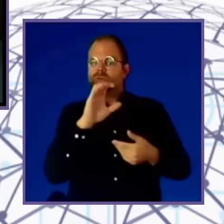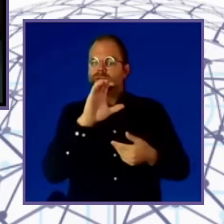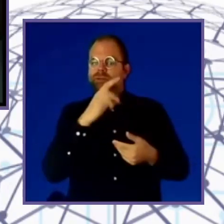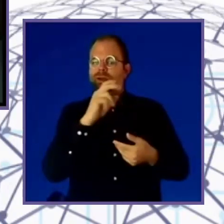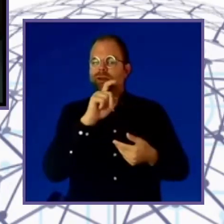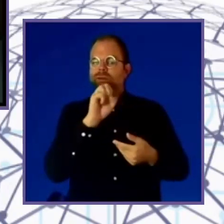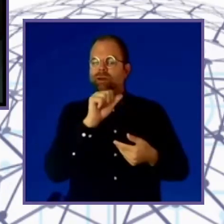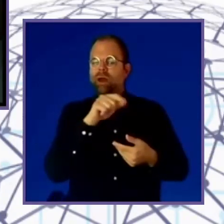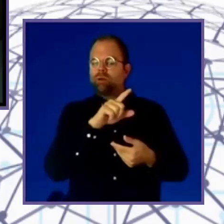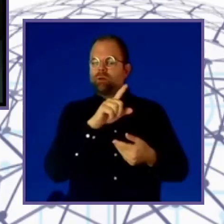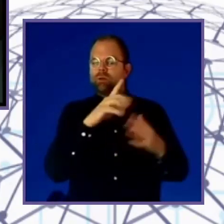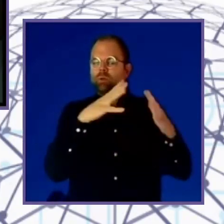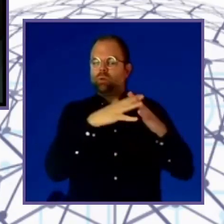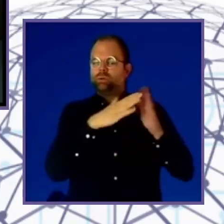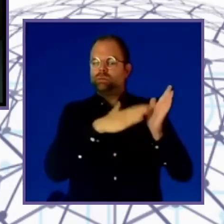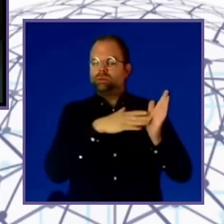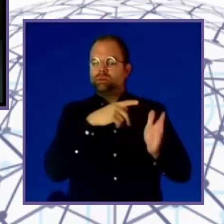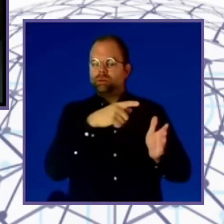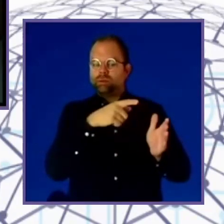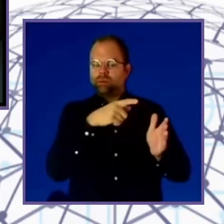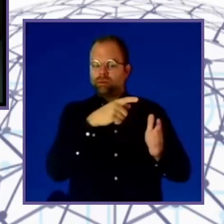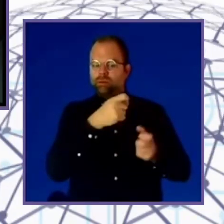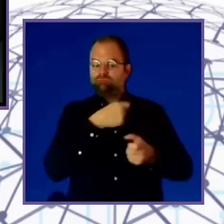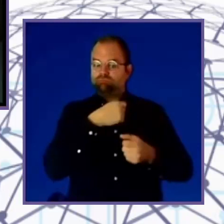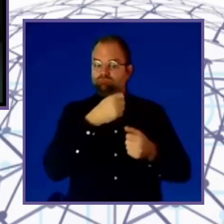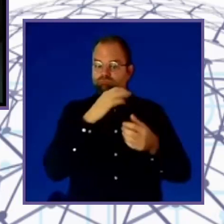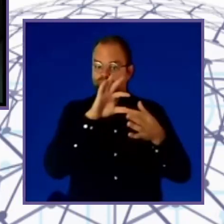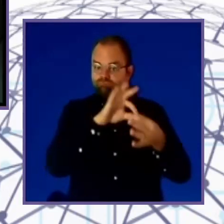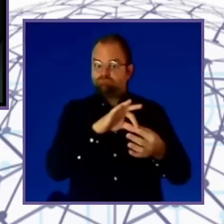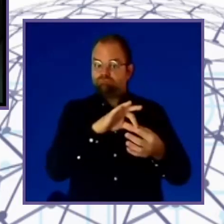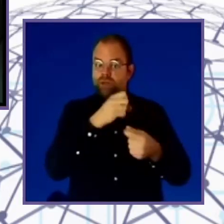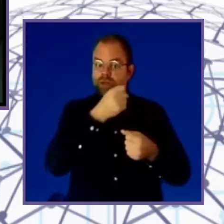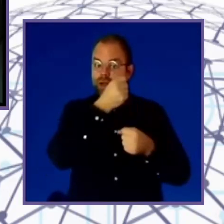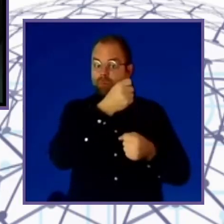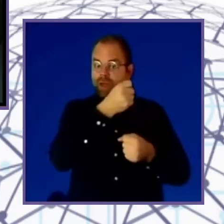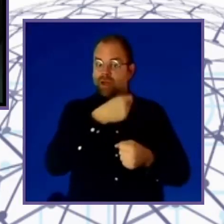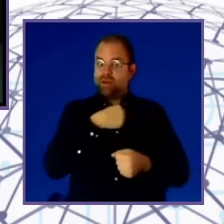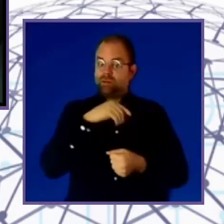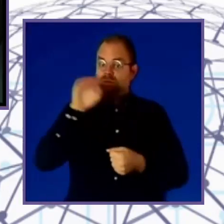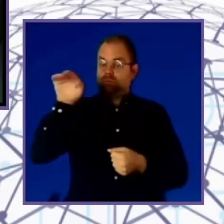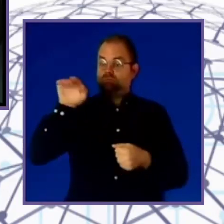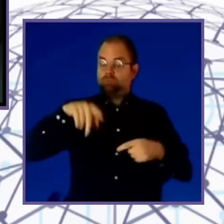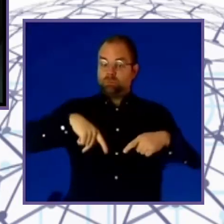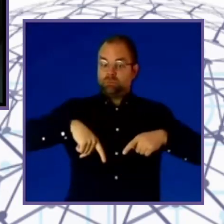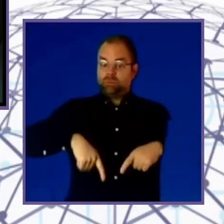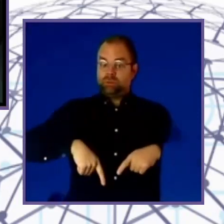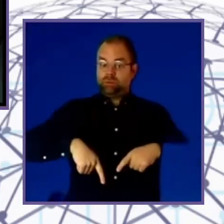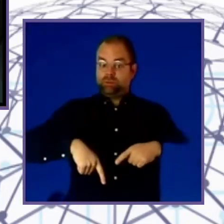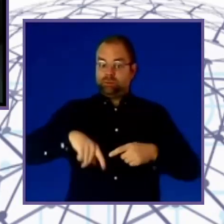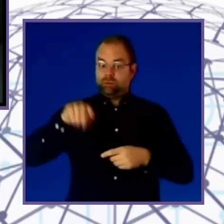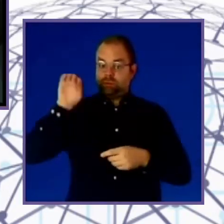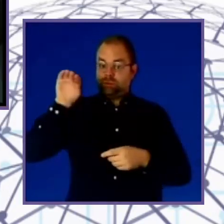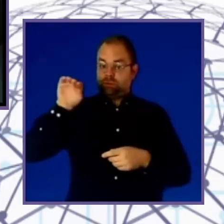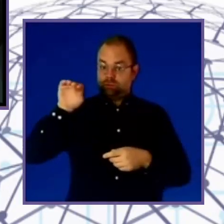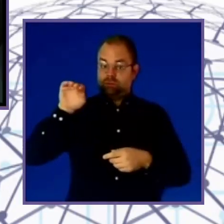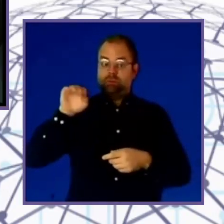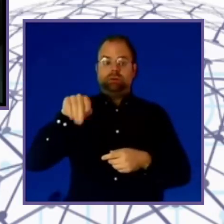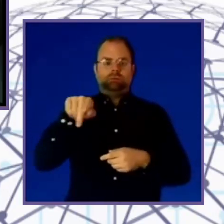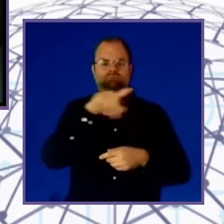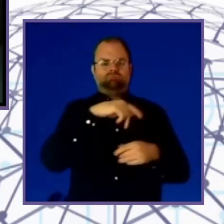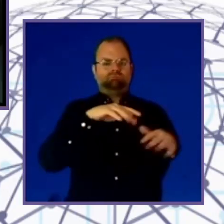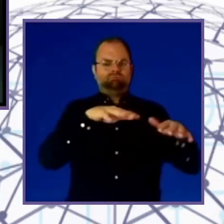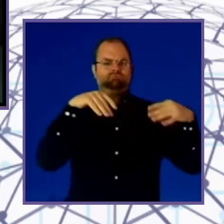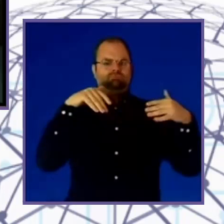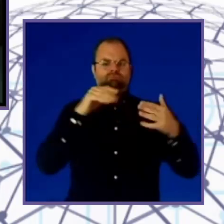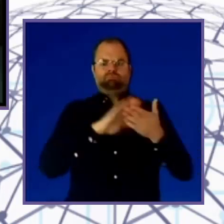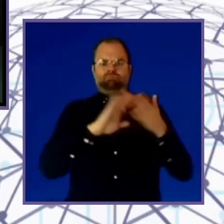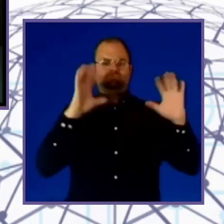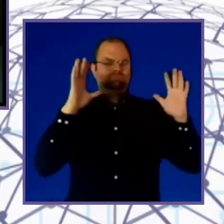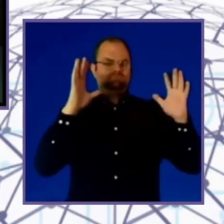politician so often do. At the same event, there was the CEO of NHS England, the so called most